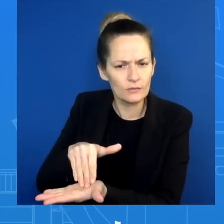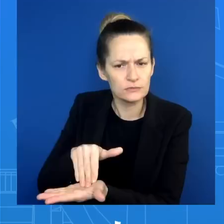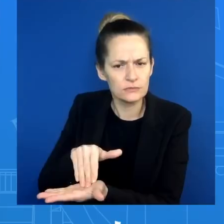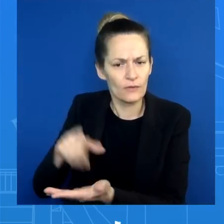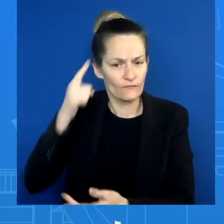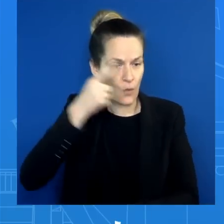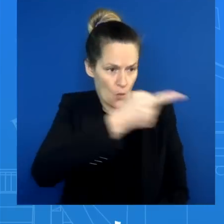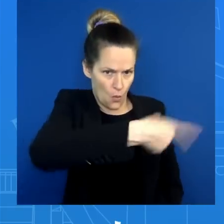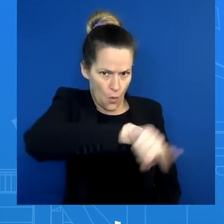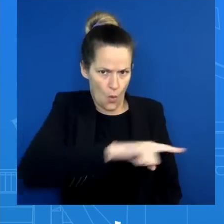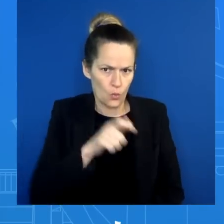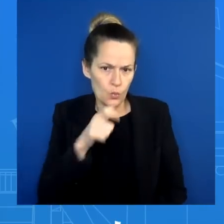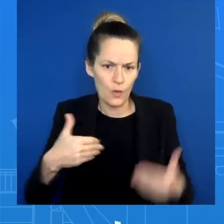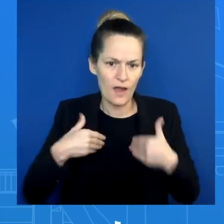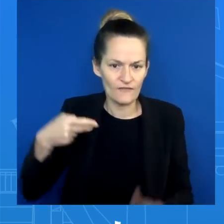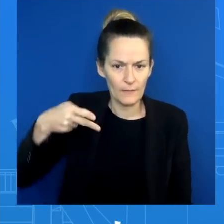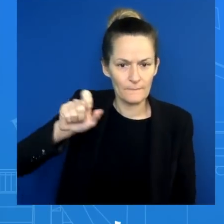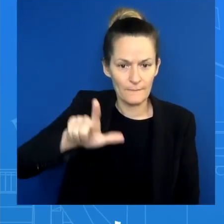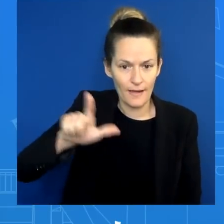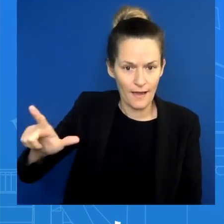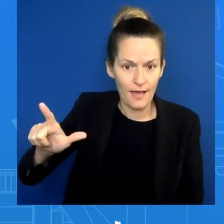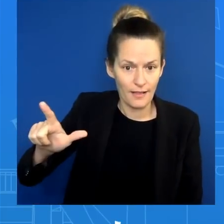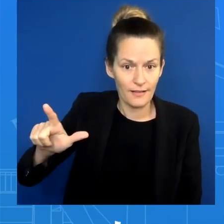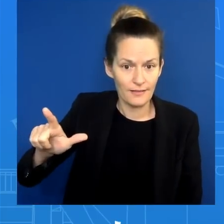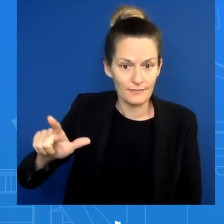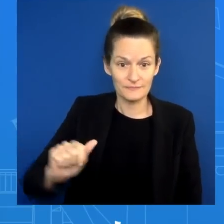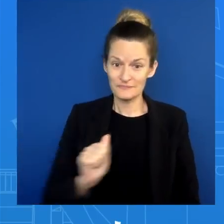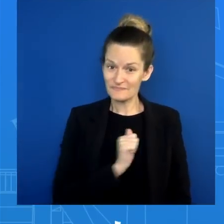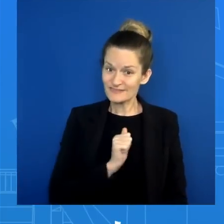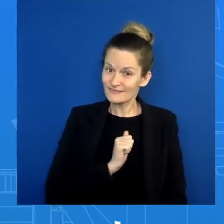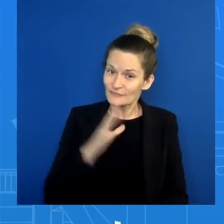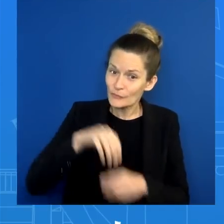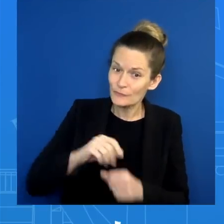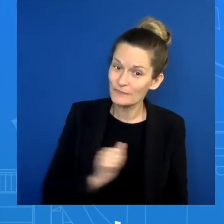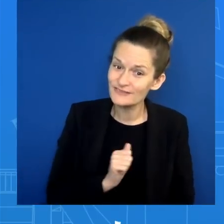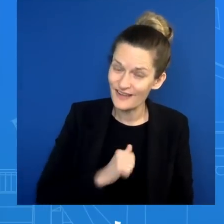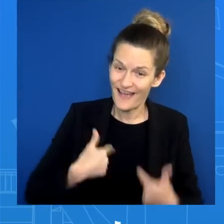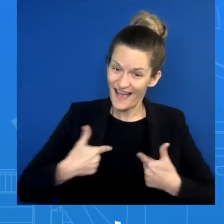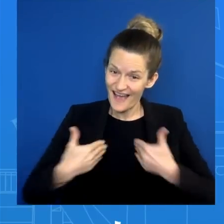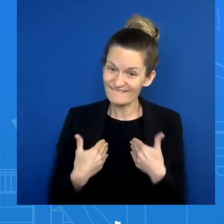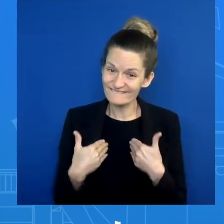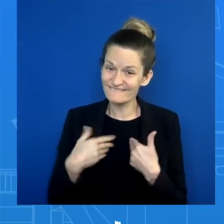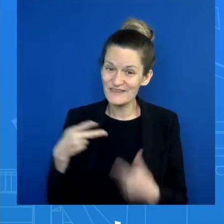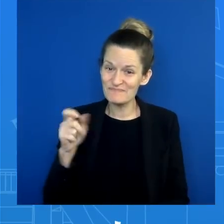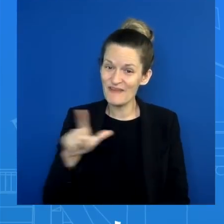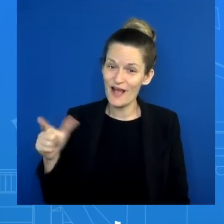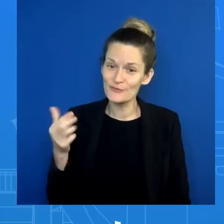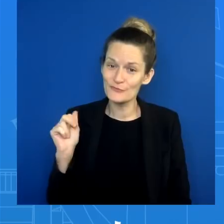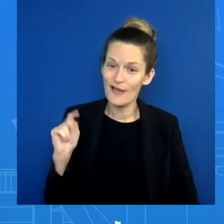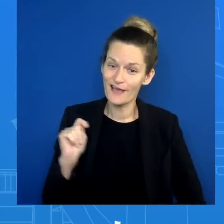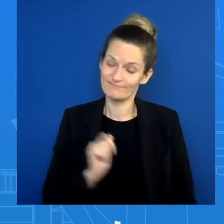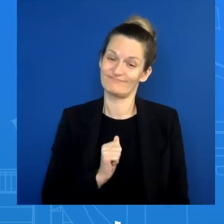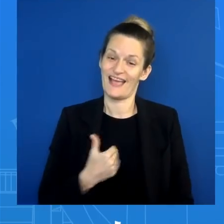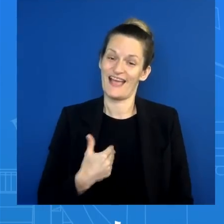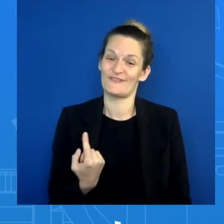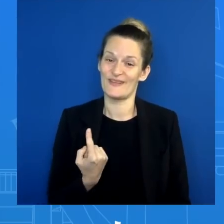I had to get a Pell Grant when I went to college. And those are families that are $60,000 households,